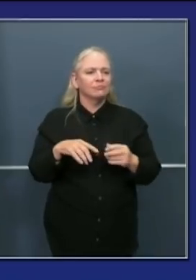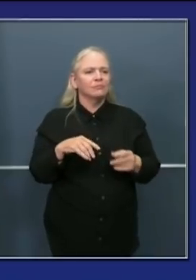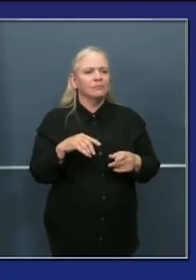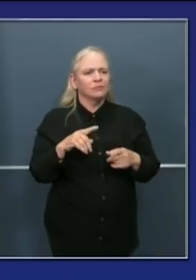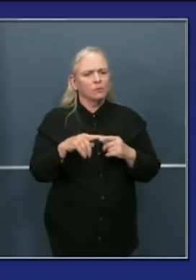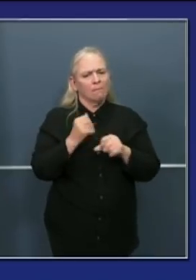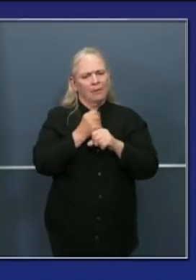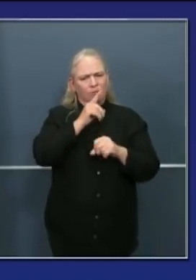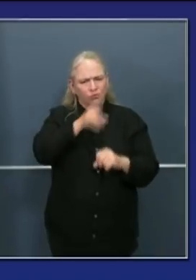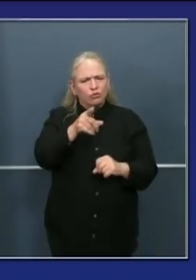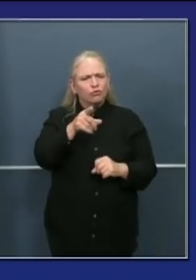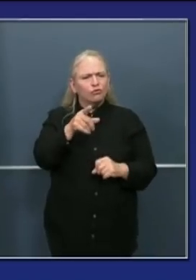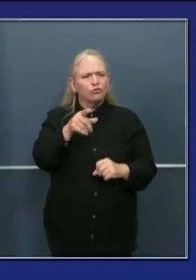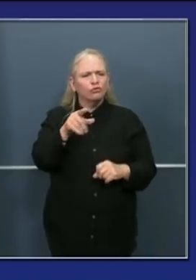THE HOSPITALS AND COUNTY